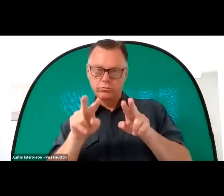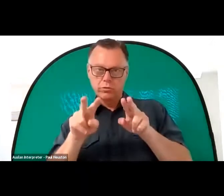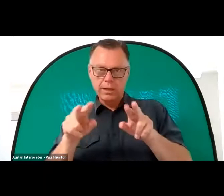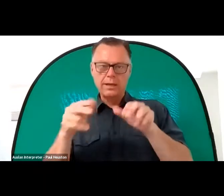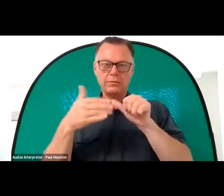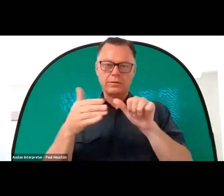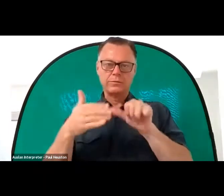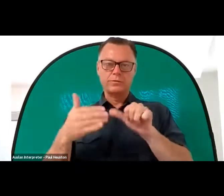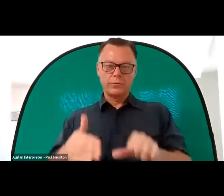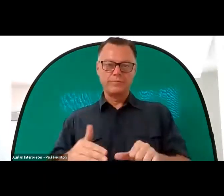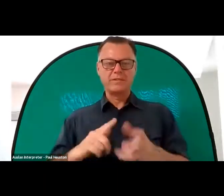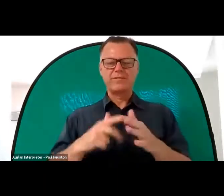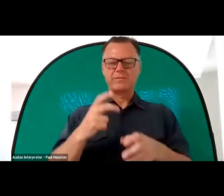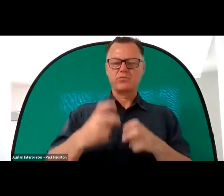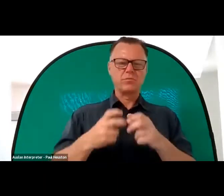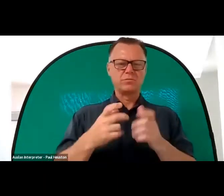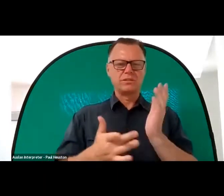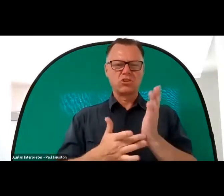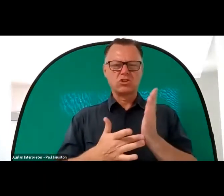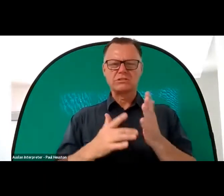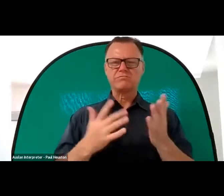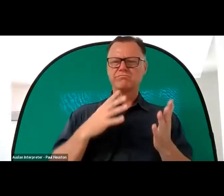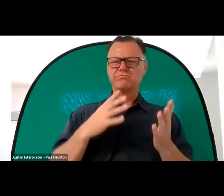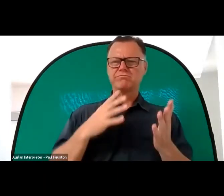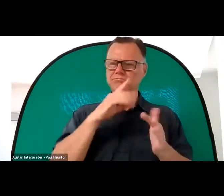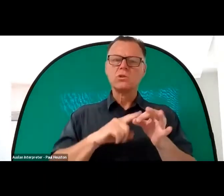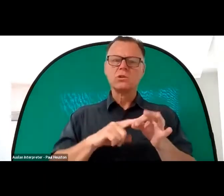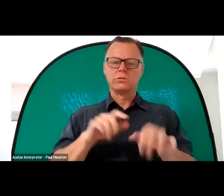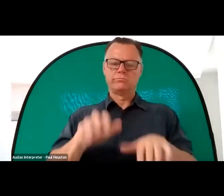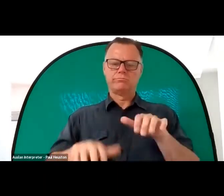CYDA we have Miranda and Sue who will be